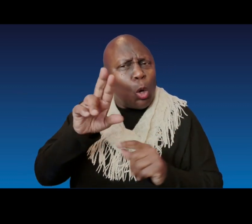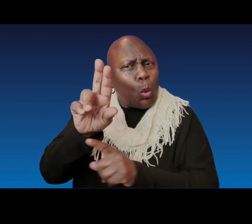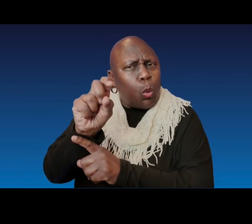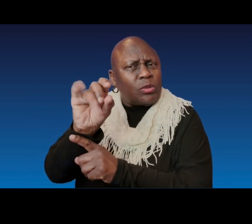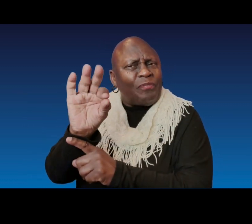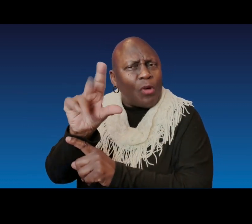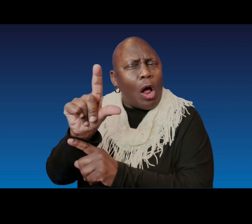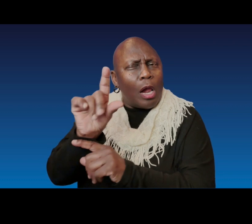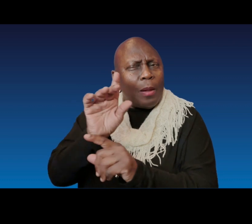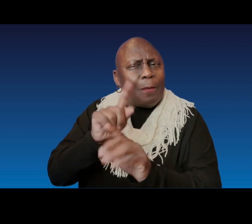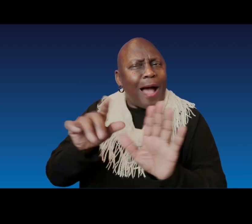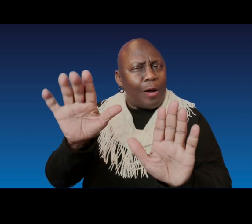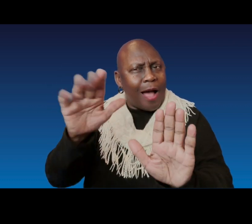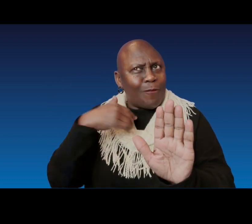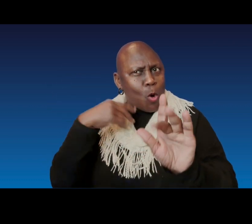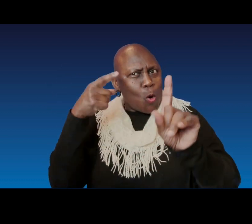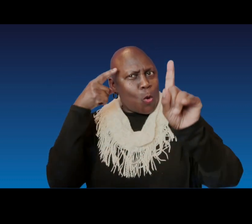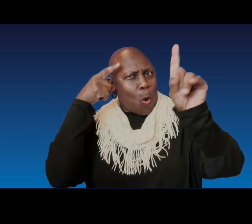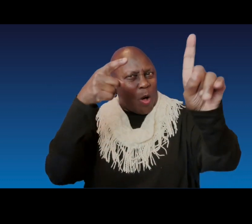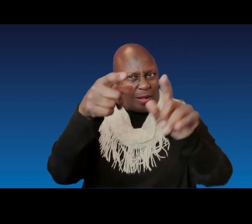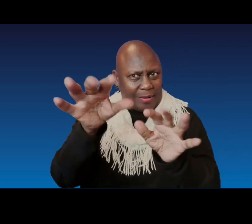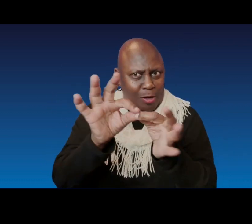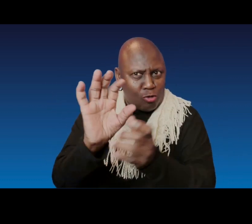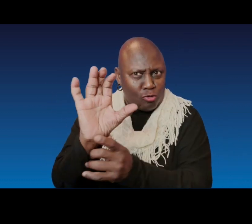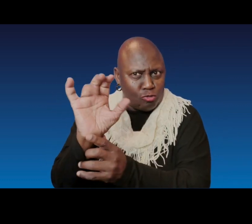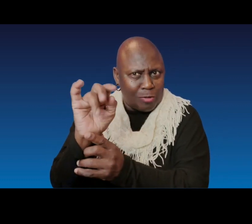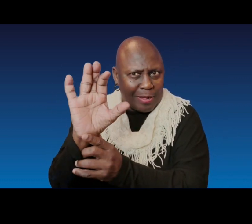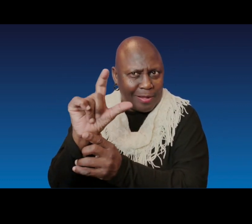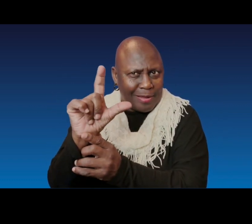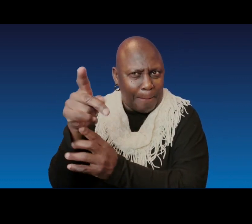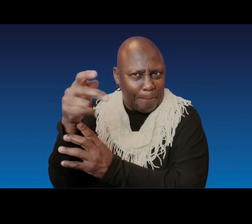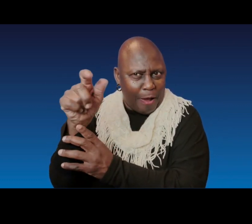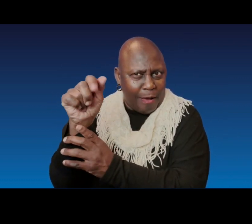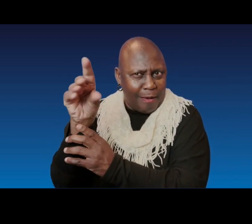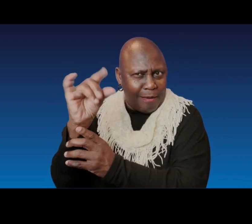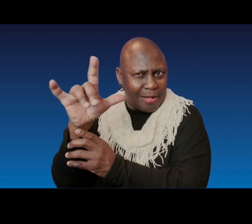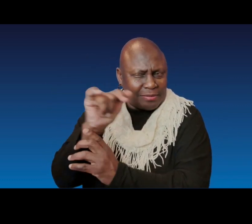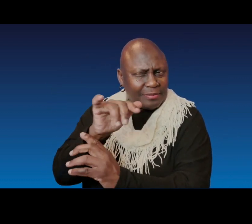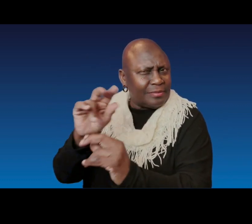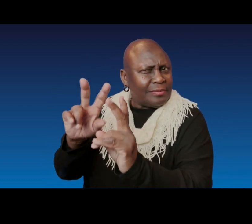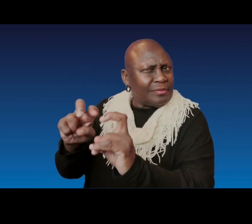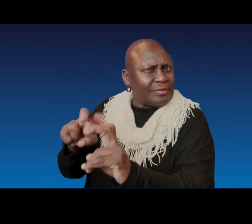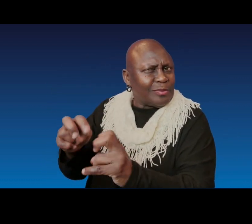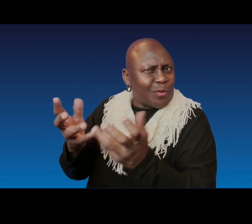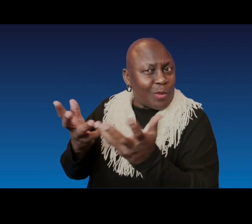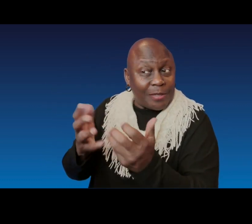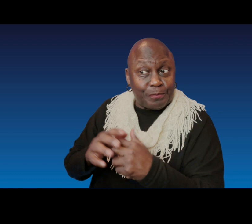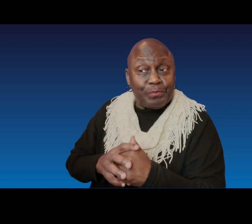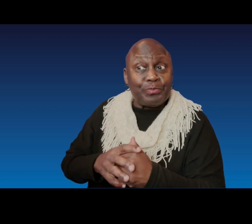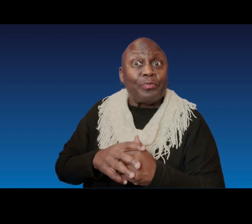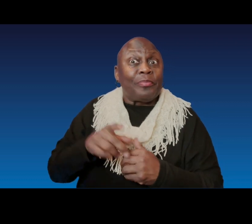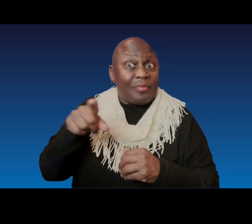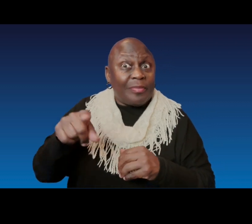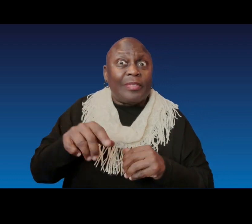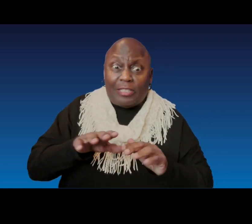no, it's good and has uses. But what's the goal in terms of critical pedagogy?